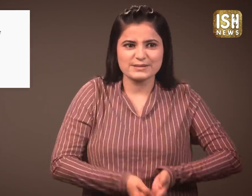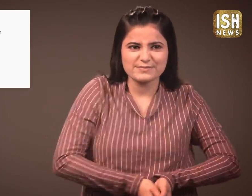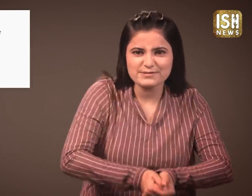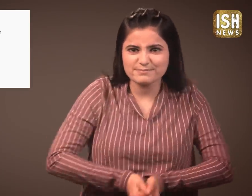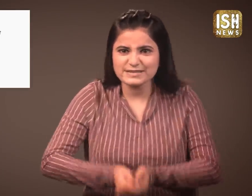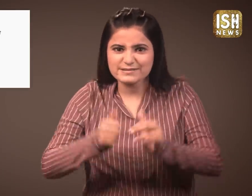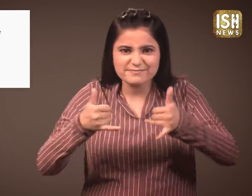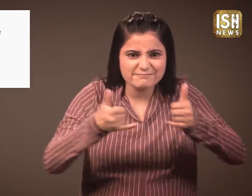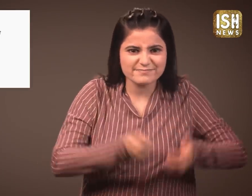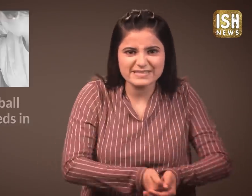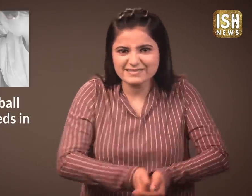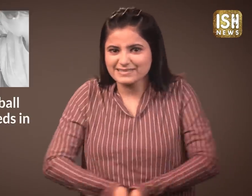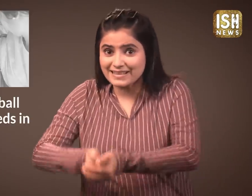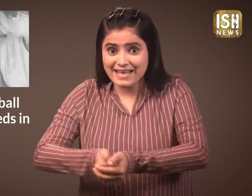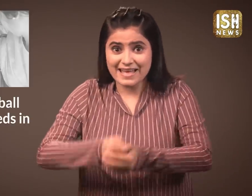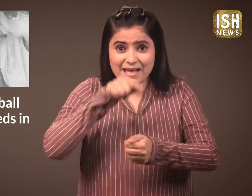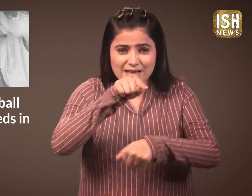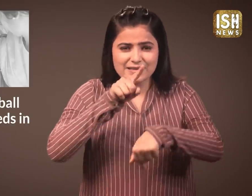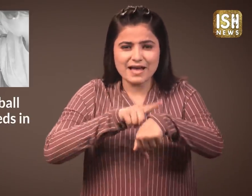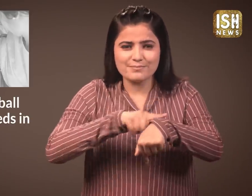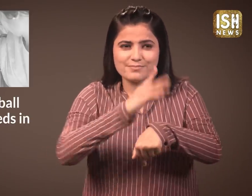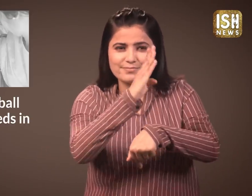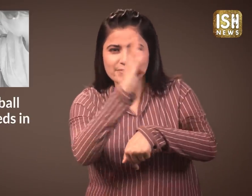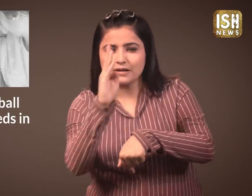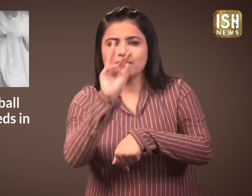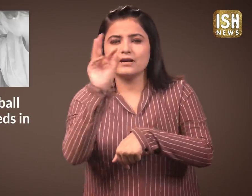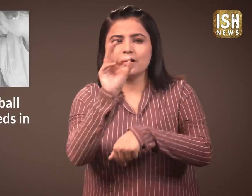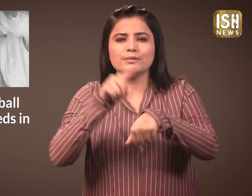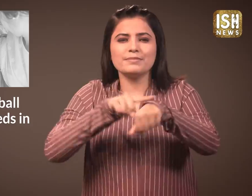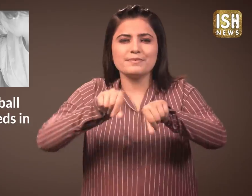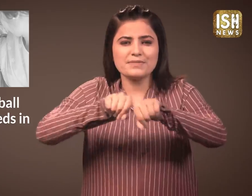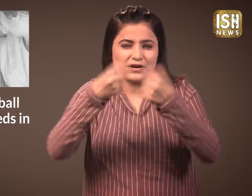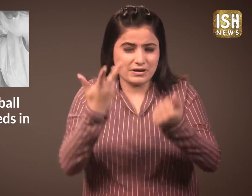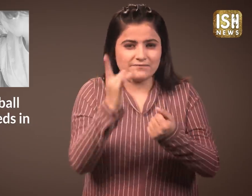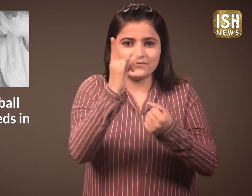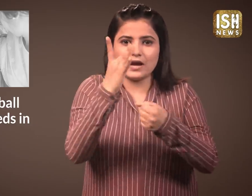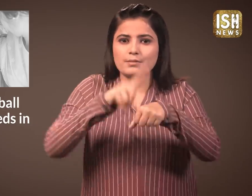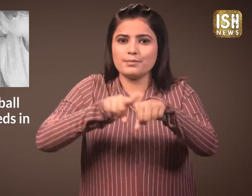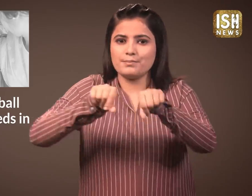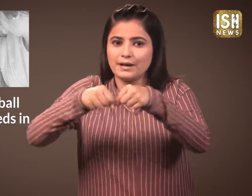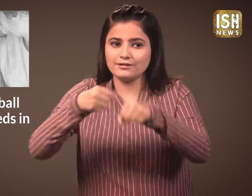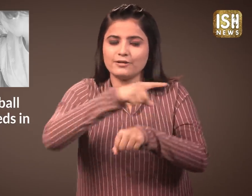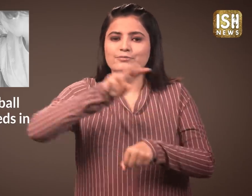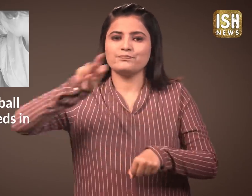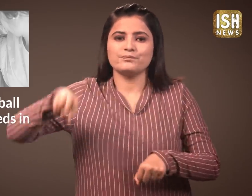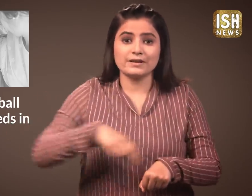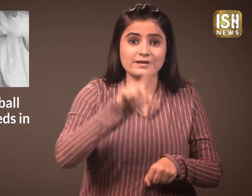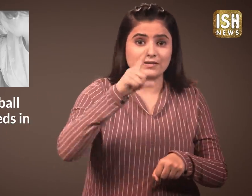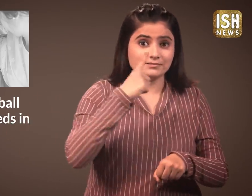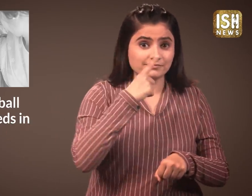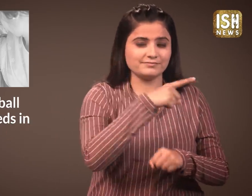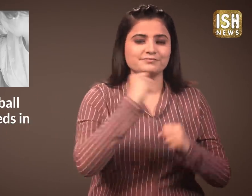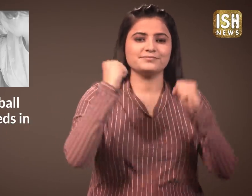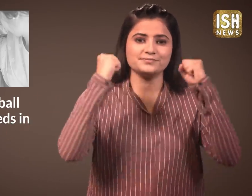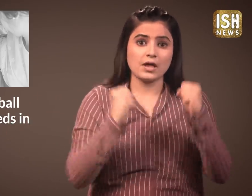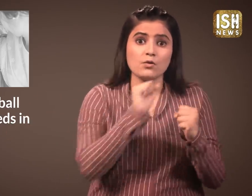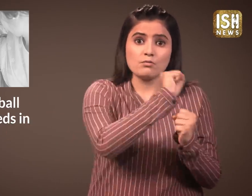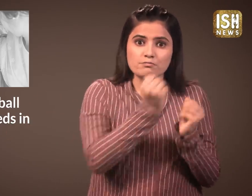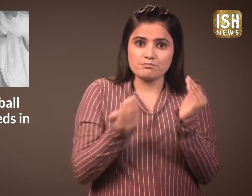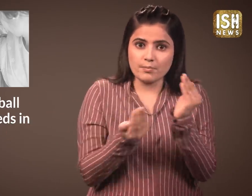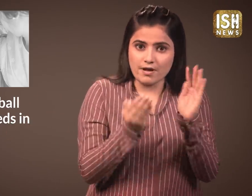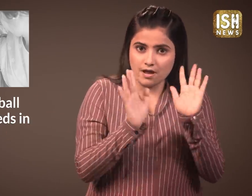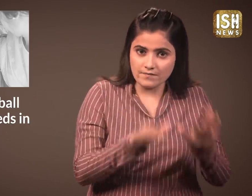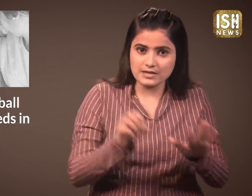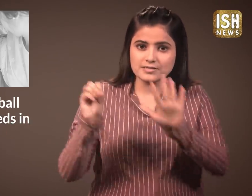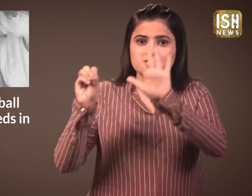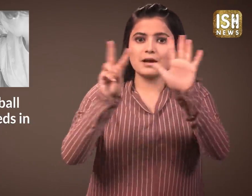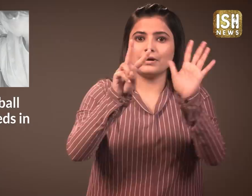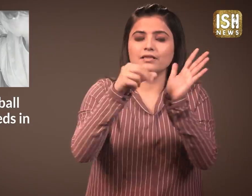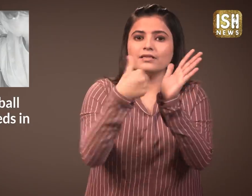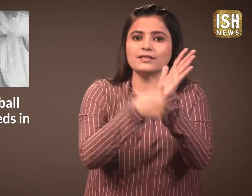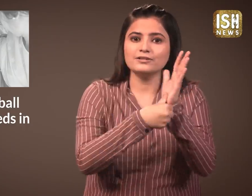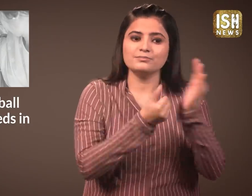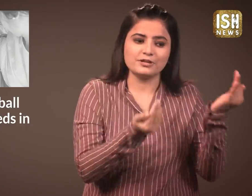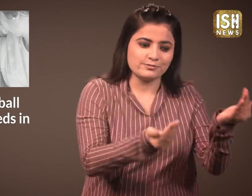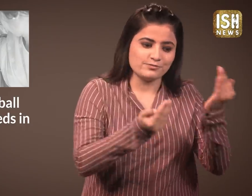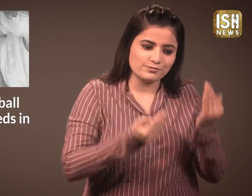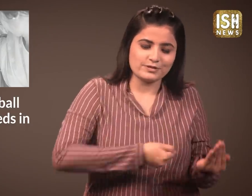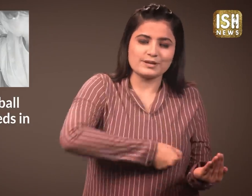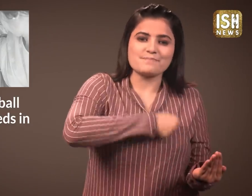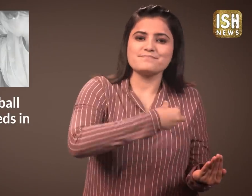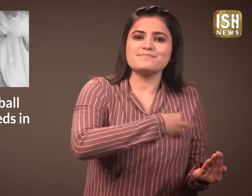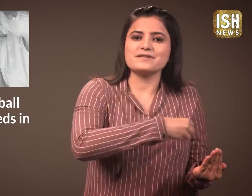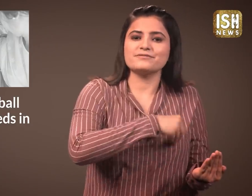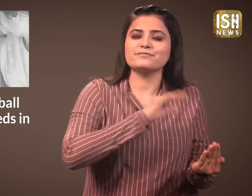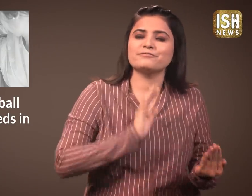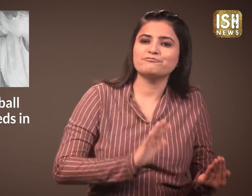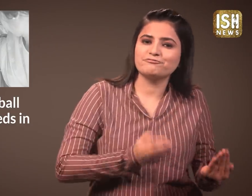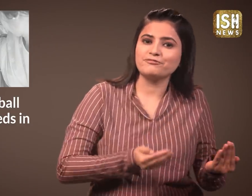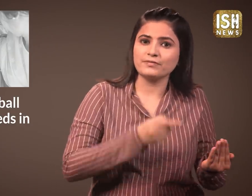During the match's half time, she was breastfeeding her 7-month-old baby.